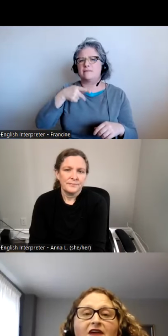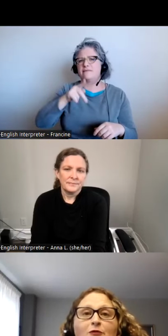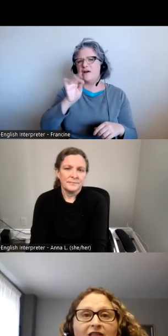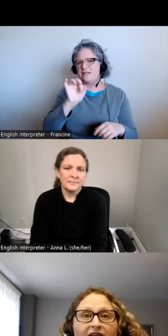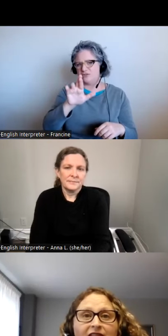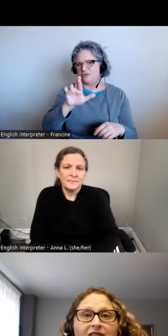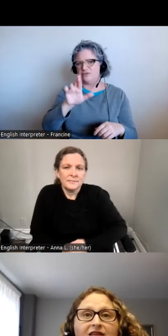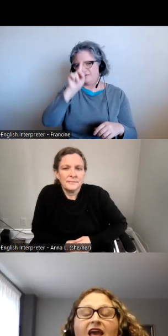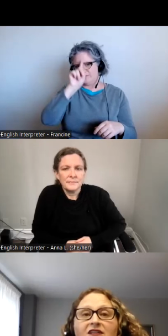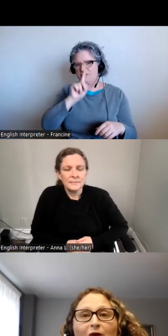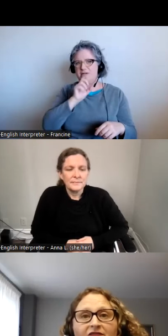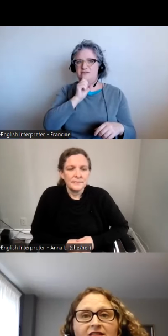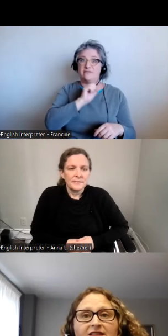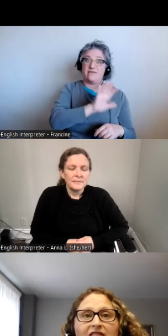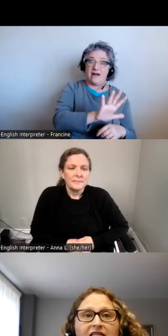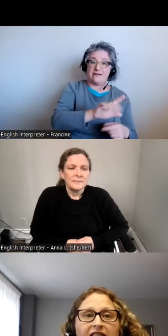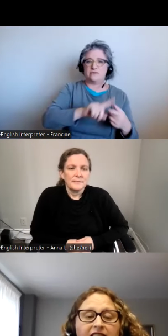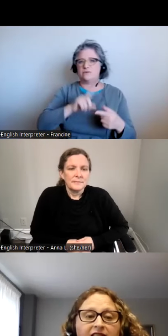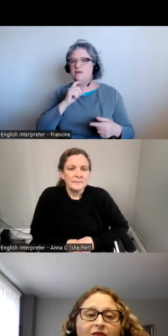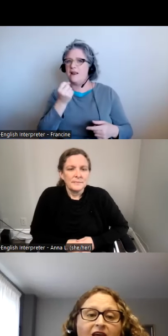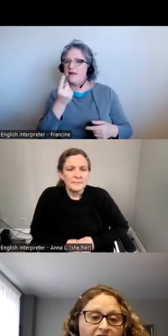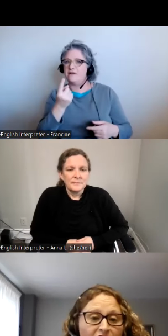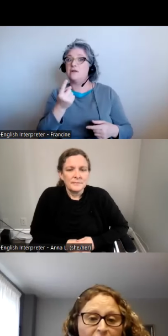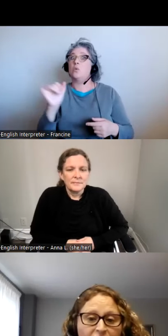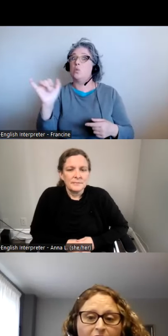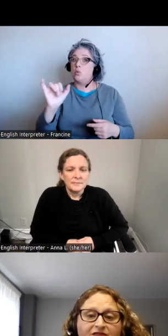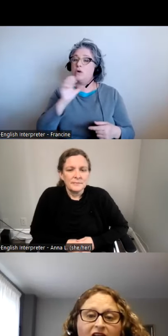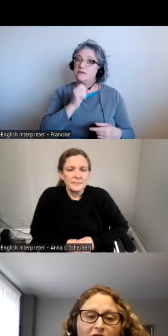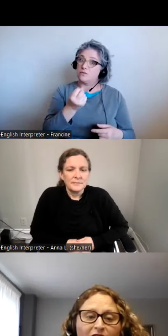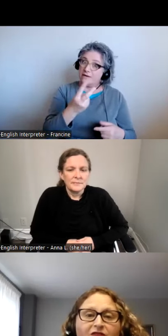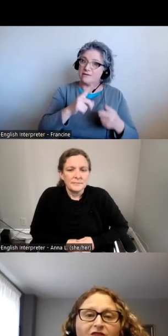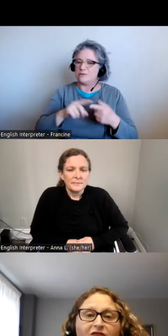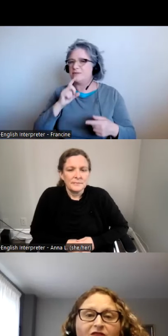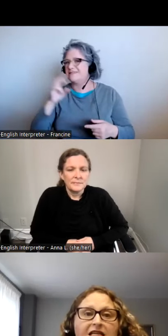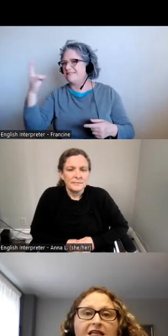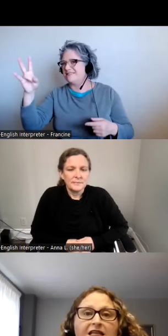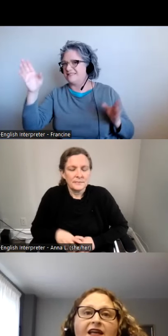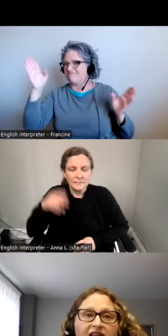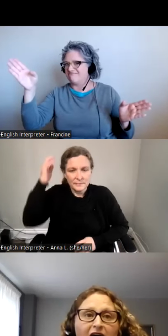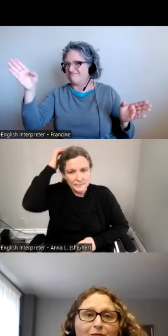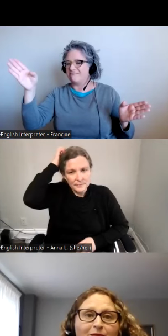Ontario, Canada, and most of the U.S. And as I stated, it